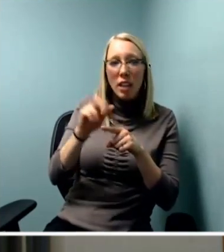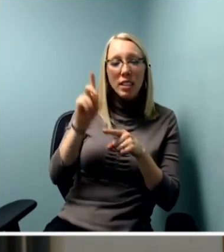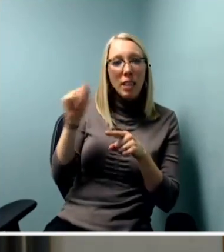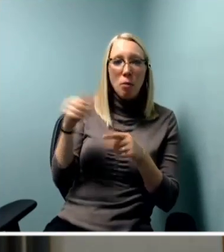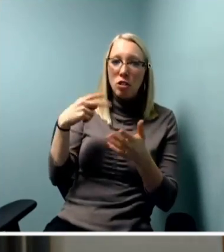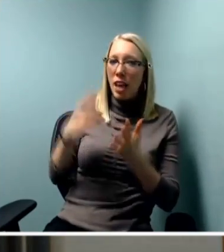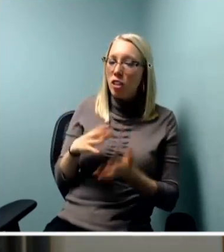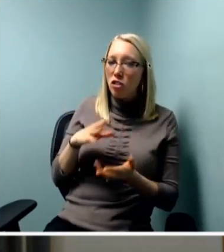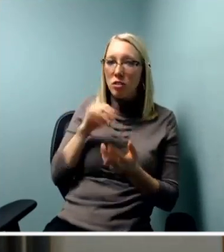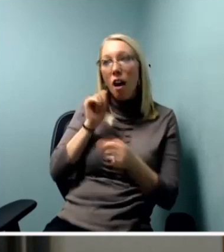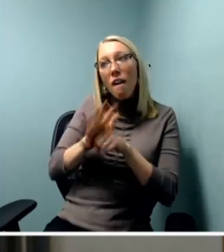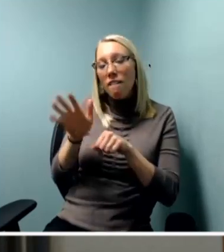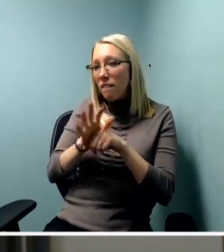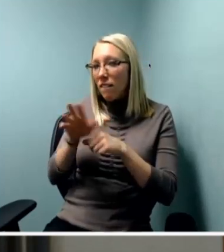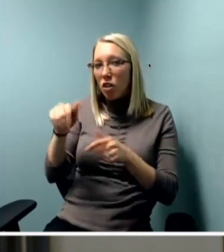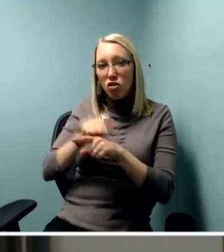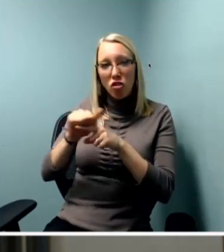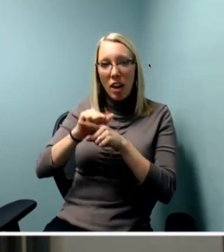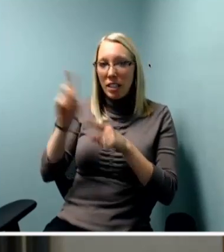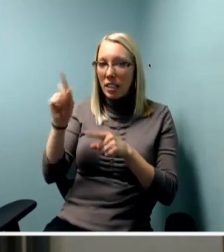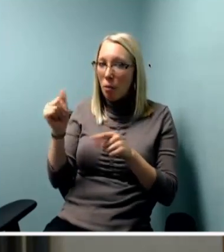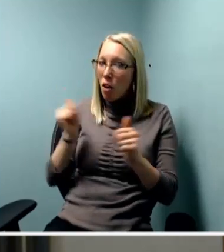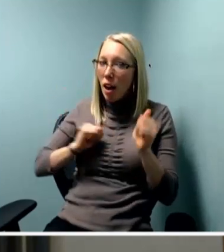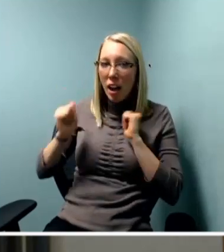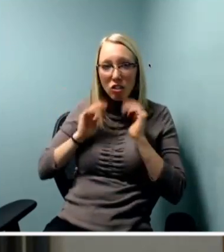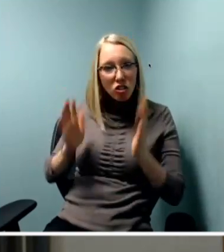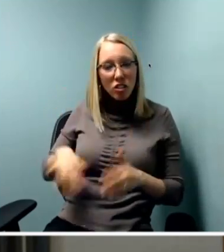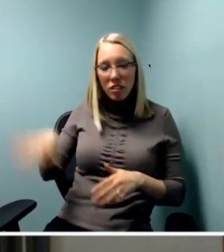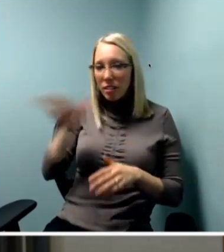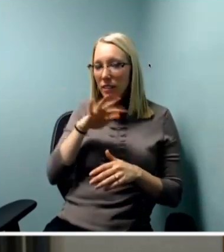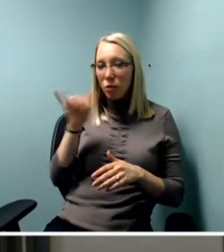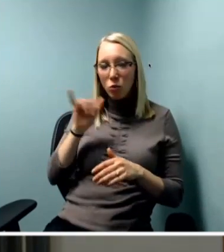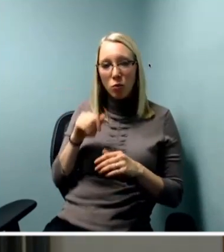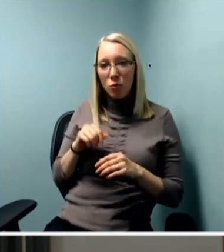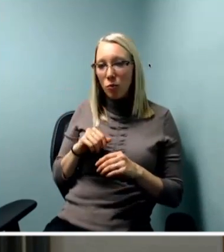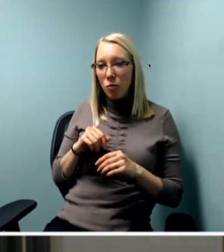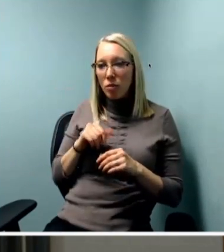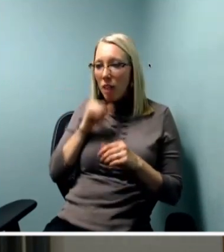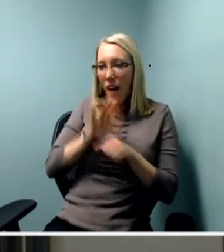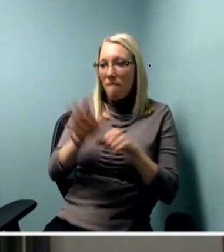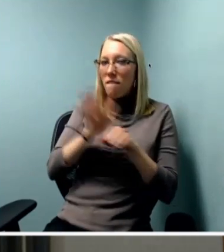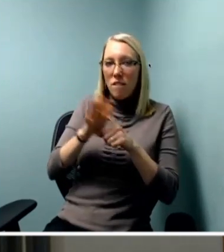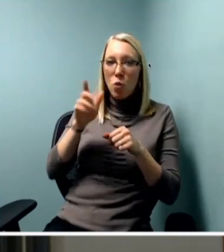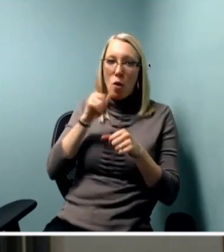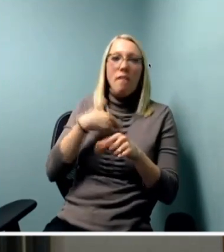There are not enough trained disabled whatevers, and this is a problem.